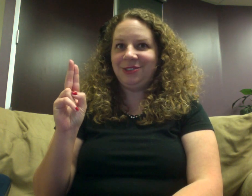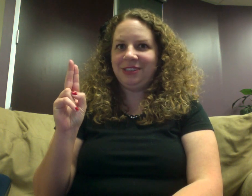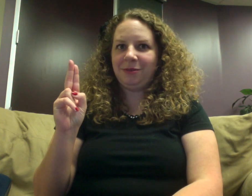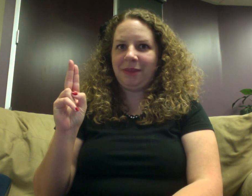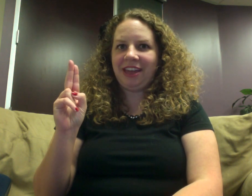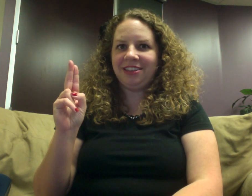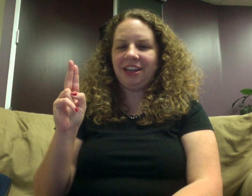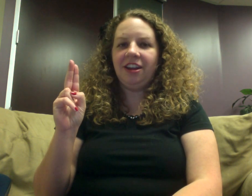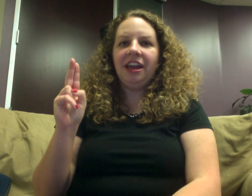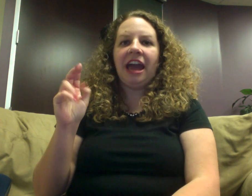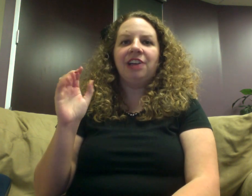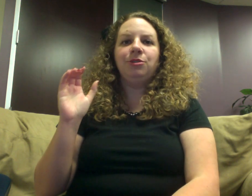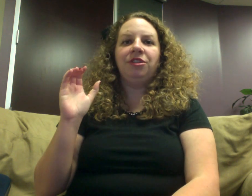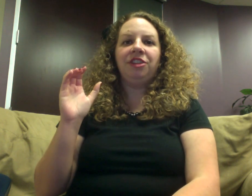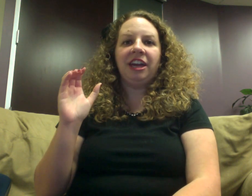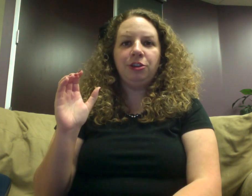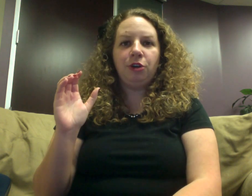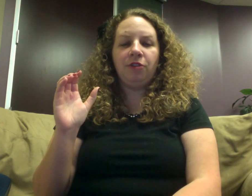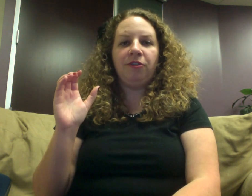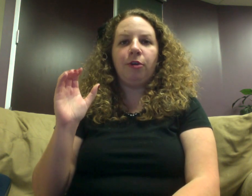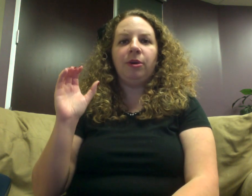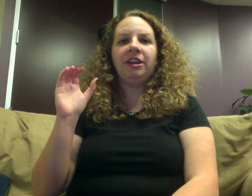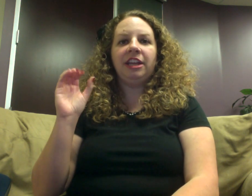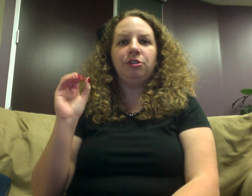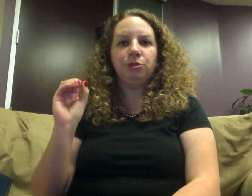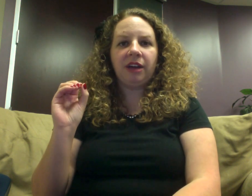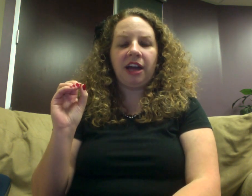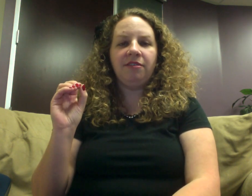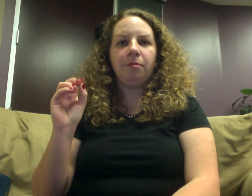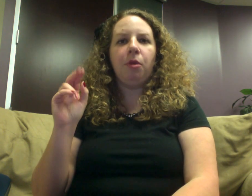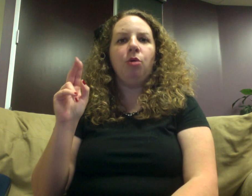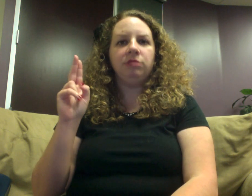you see what I my hand did there? As you think, you go forward and you do it kind of in pulses